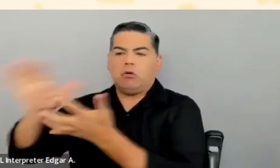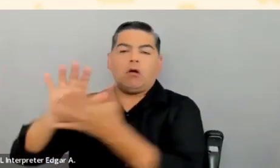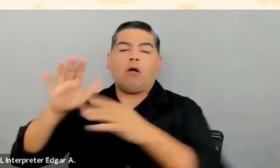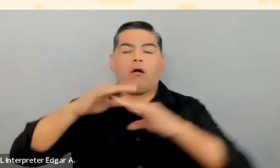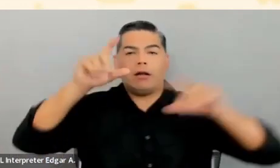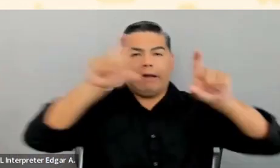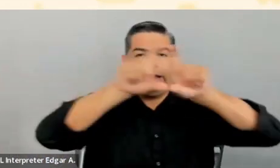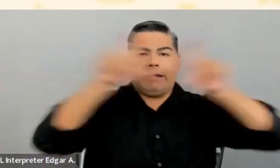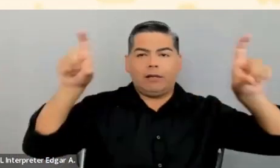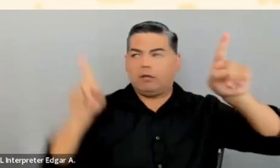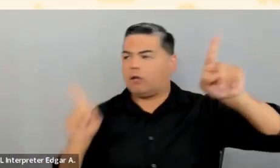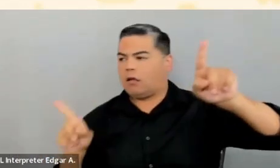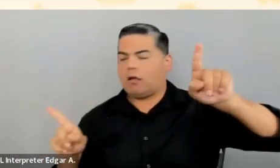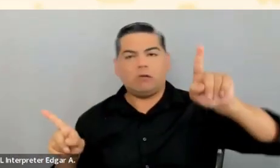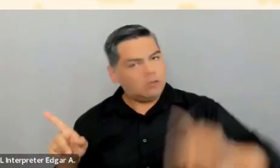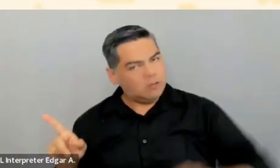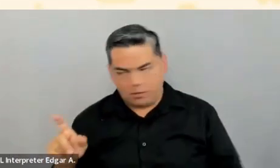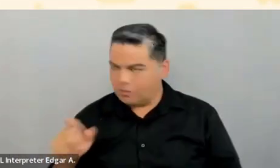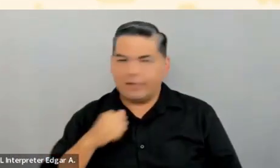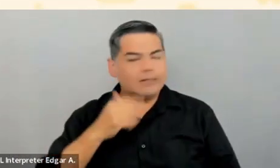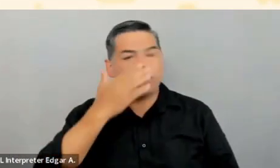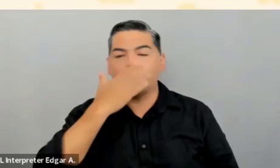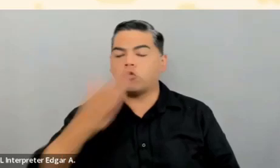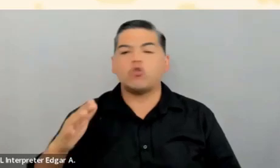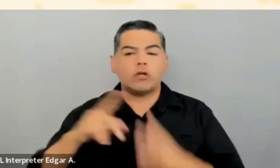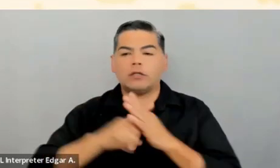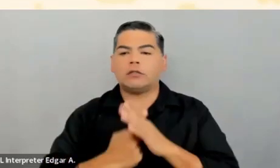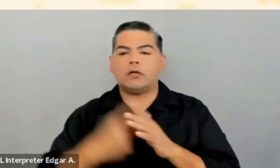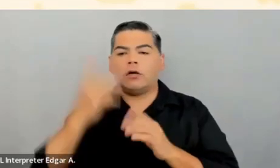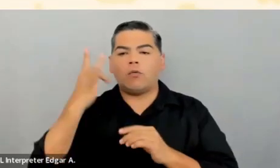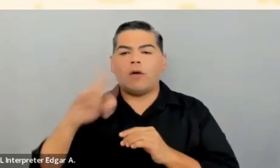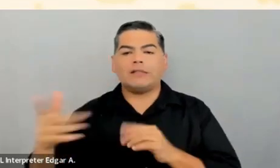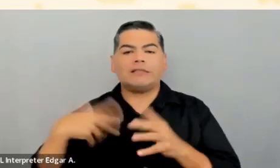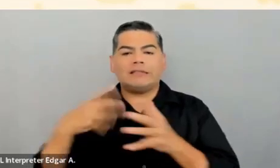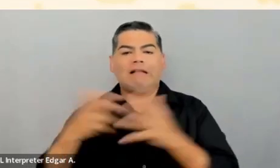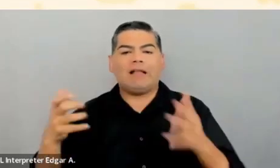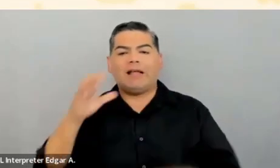That is really not a great start because that typically requires a lot of code to overwrite that.